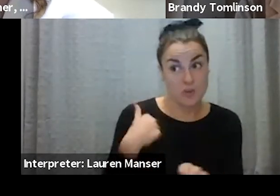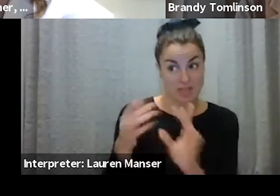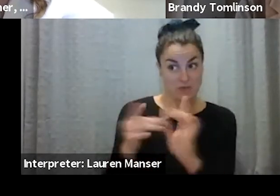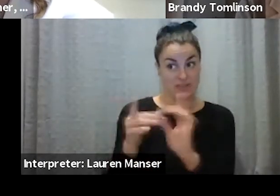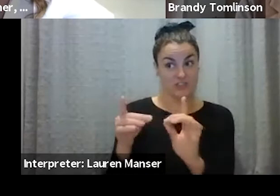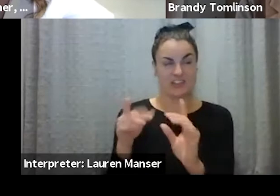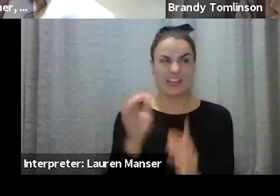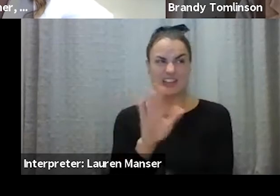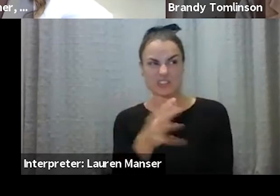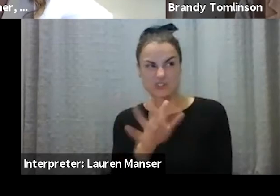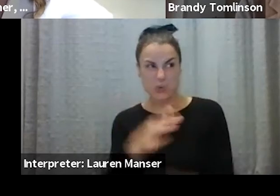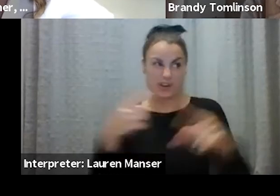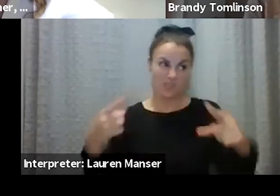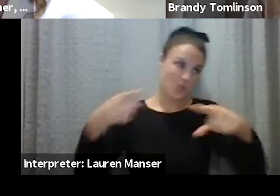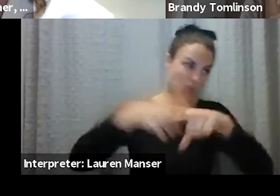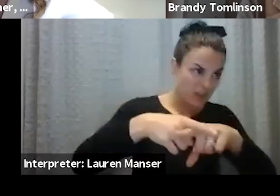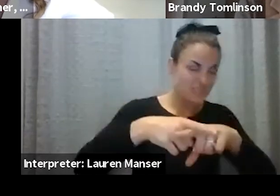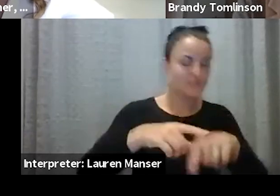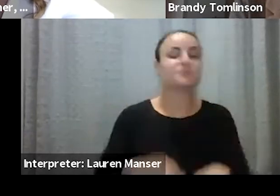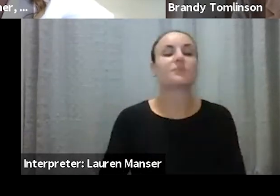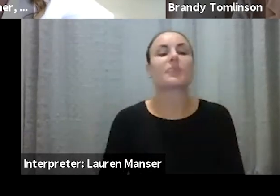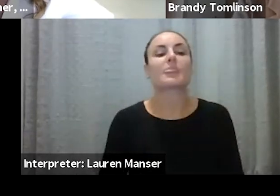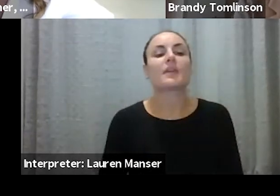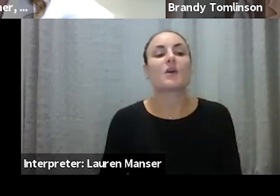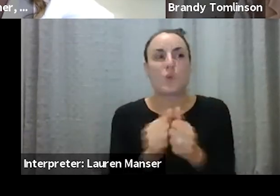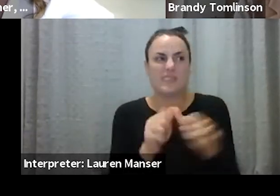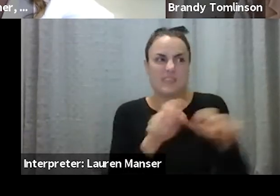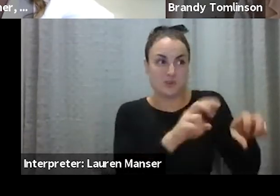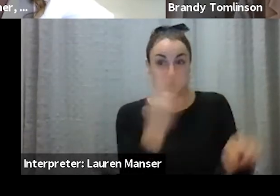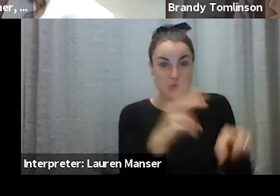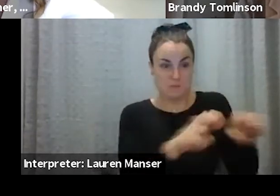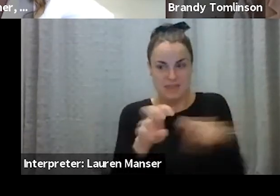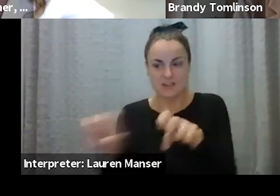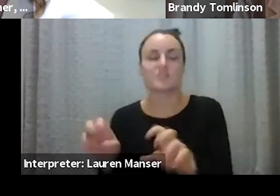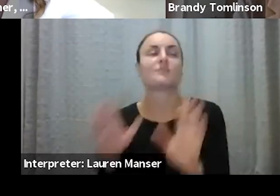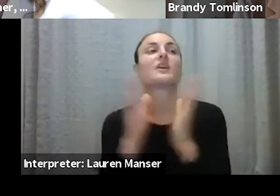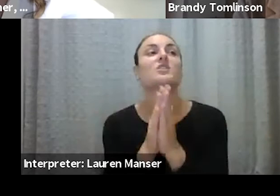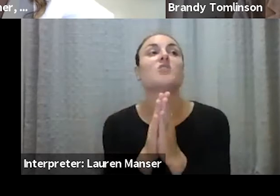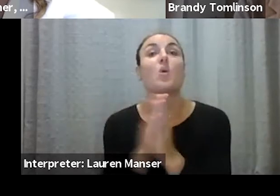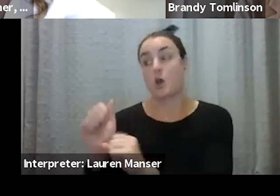for students on campus. And so when your students are on campus,